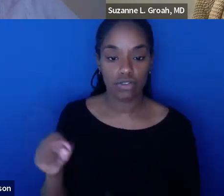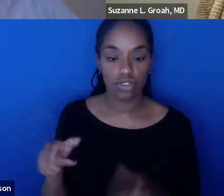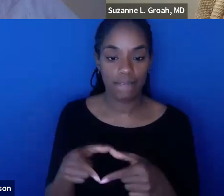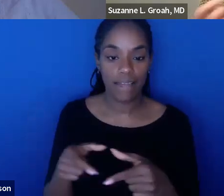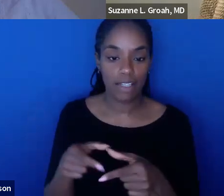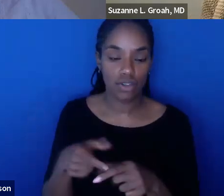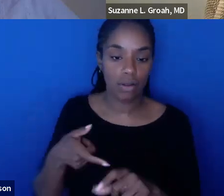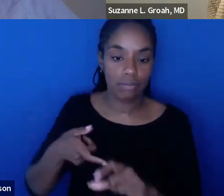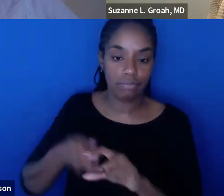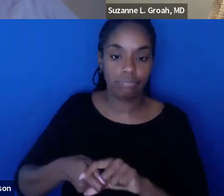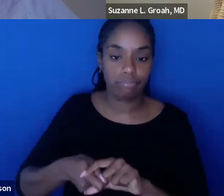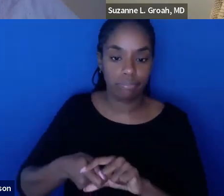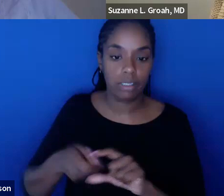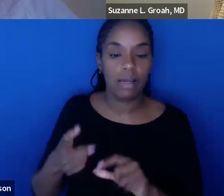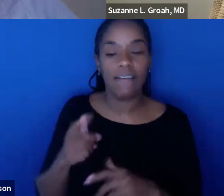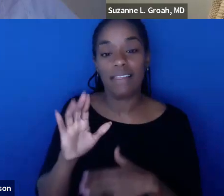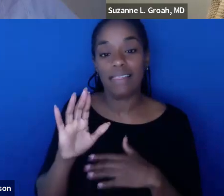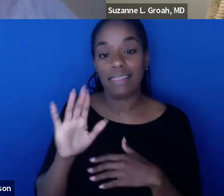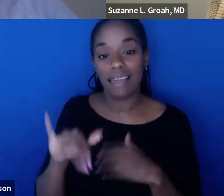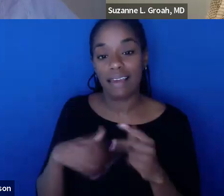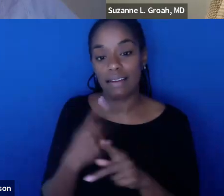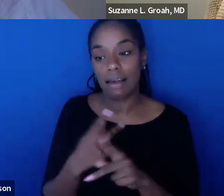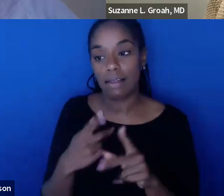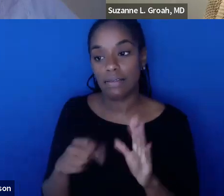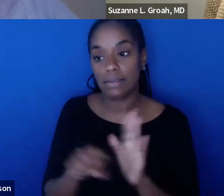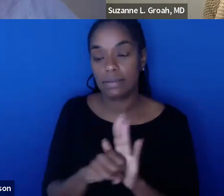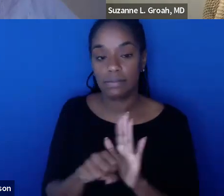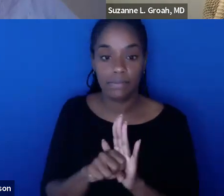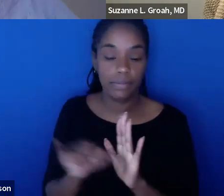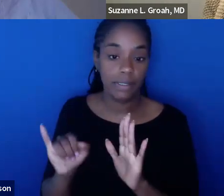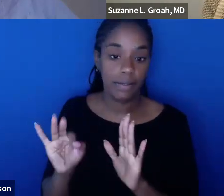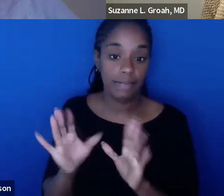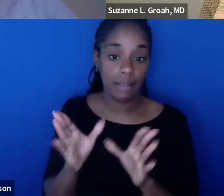For those kind of symptoms, if the individual is kind of post-menopausal,